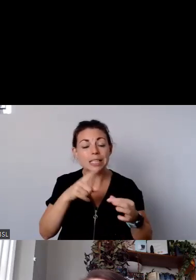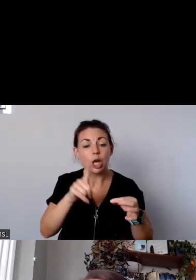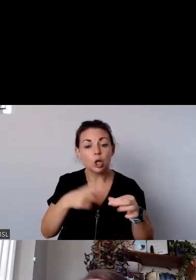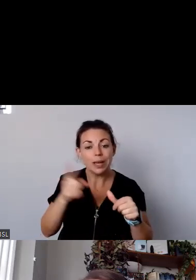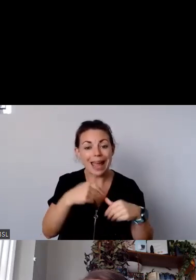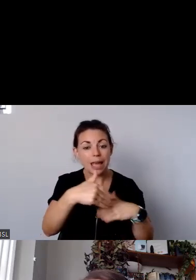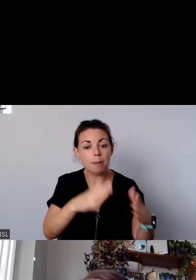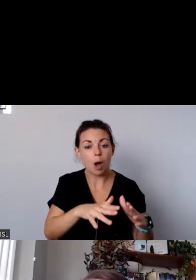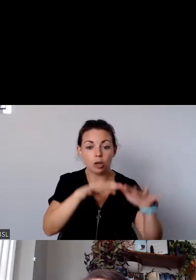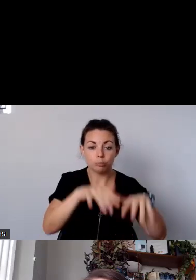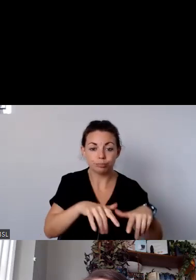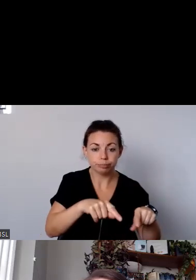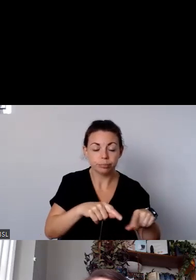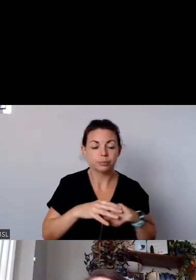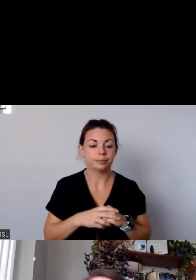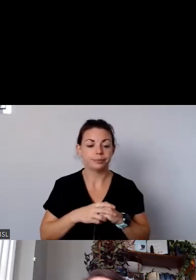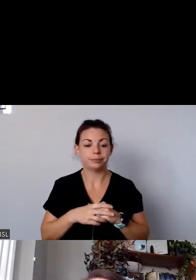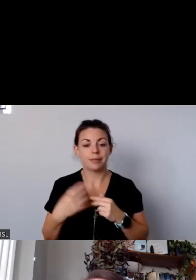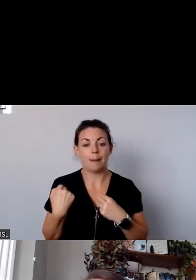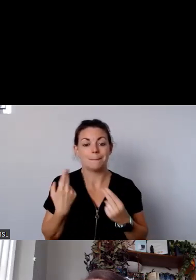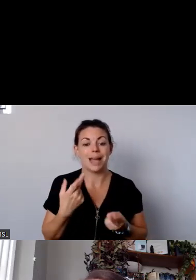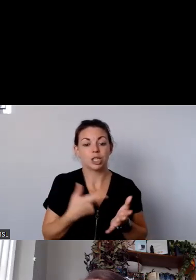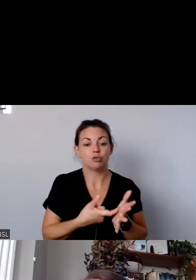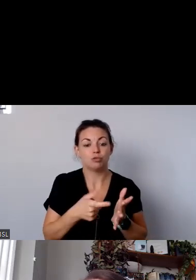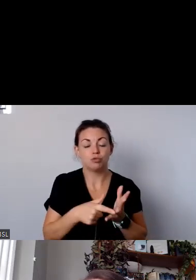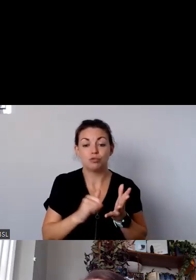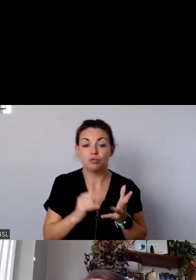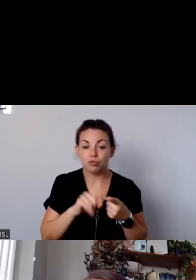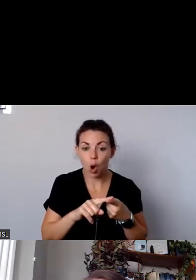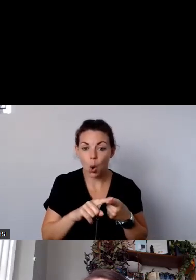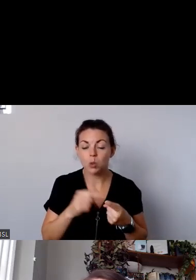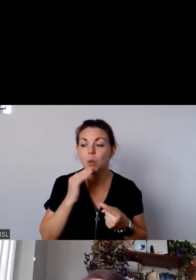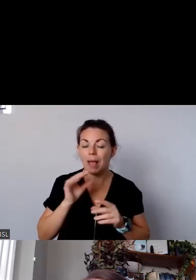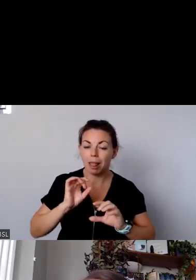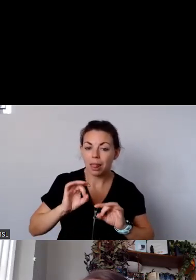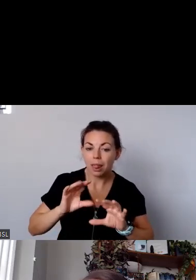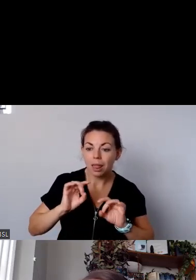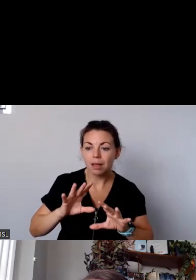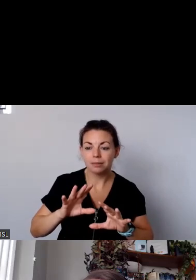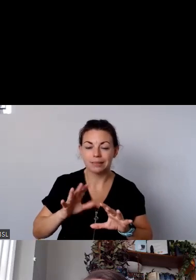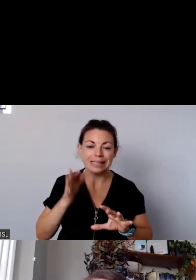I will now pass on to Rose, who will talk to you a little bit about what makes a good entry.